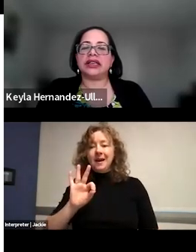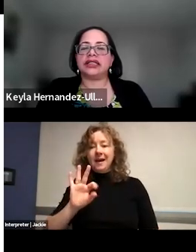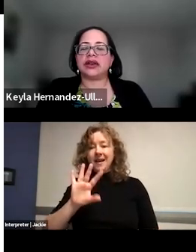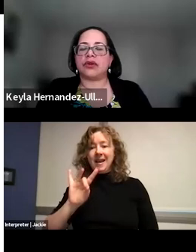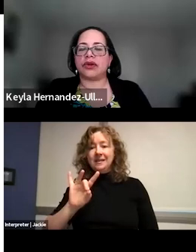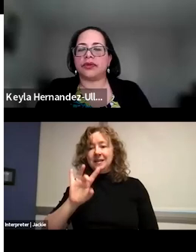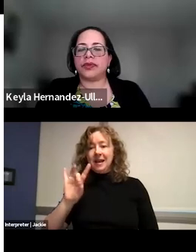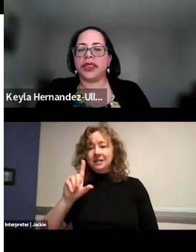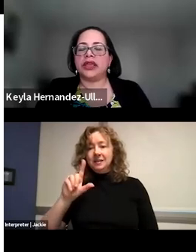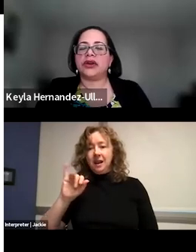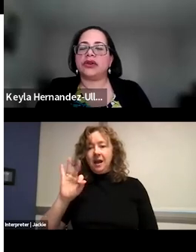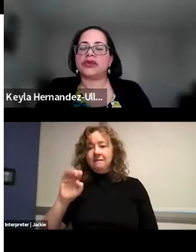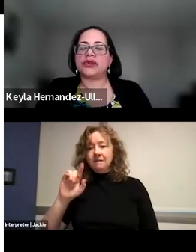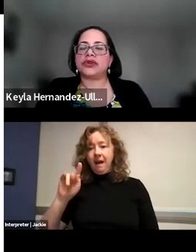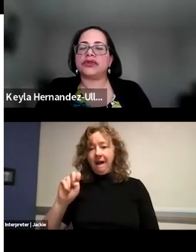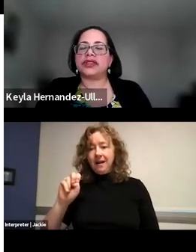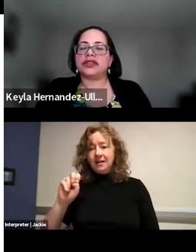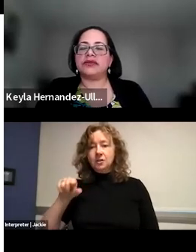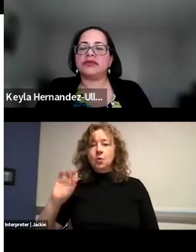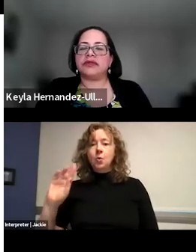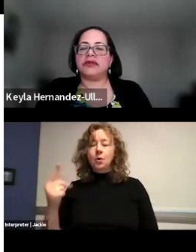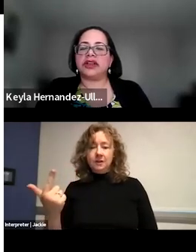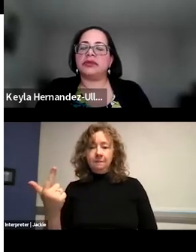Keyla Hernandez-Ulloa: Dot 9, 8, 8 lifeline.org.